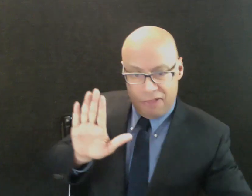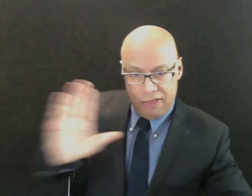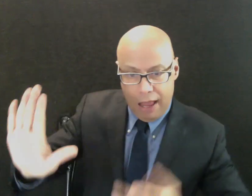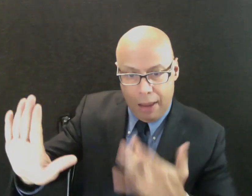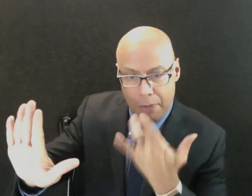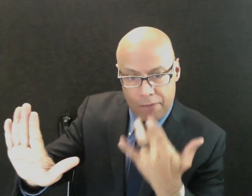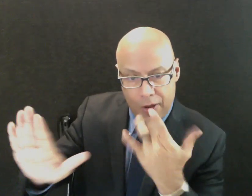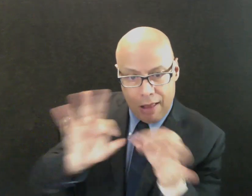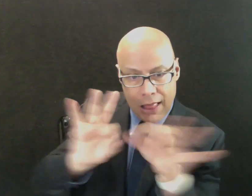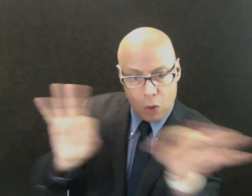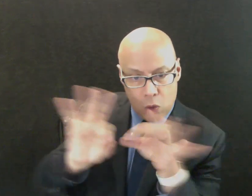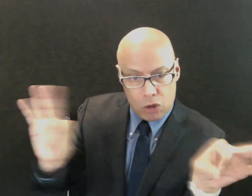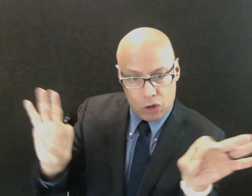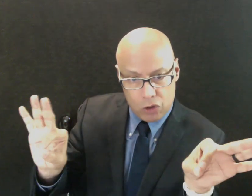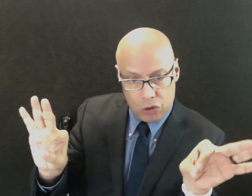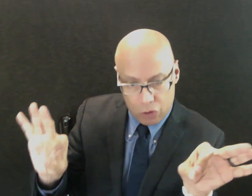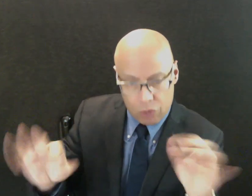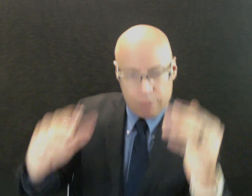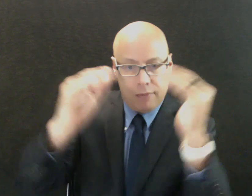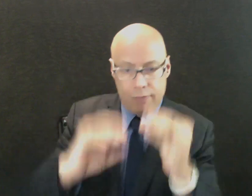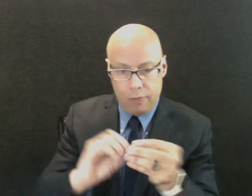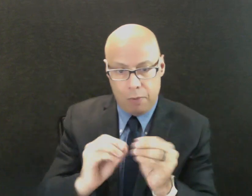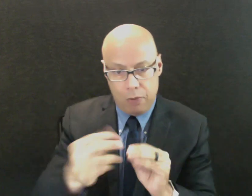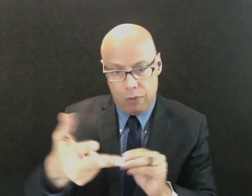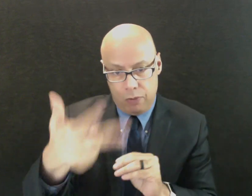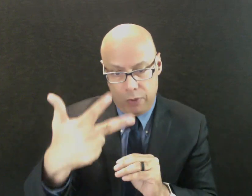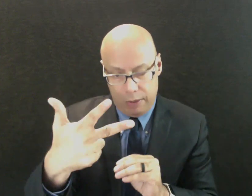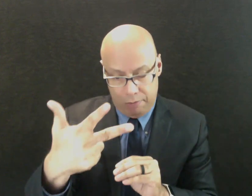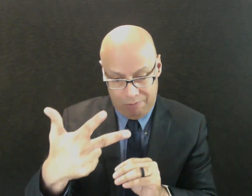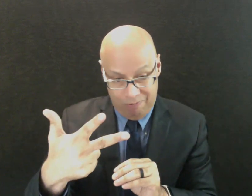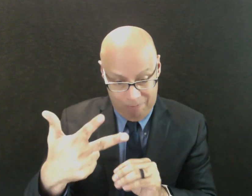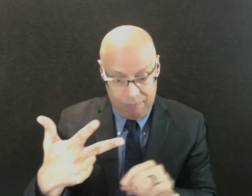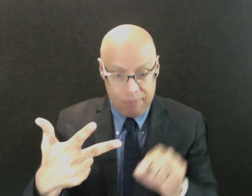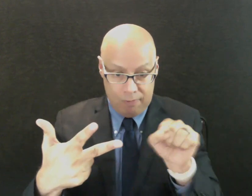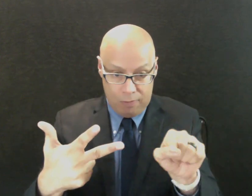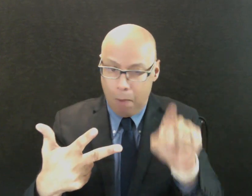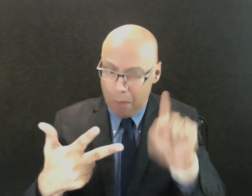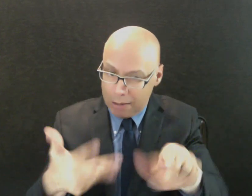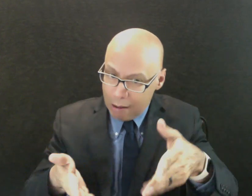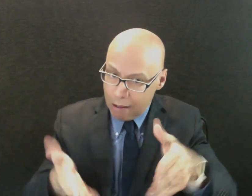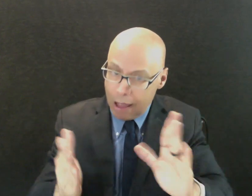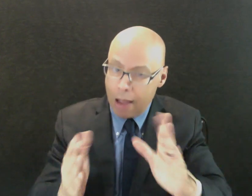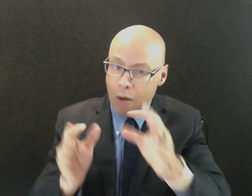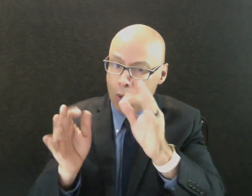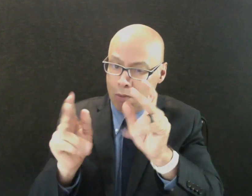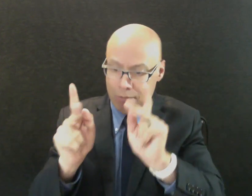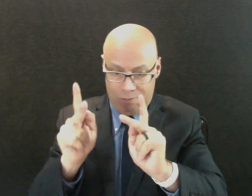3. It must allow individuals to enjoy